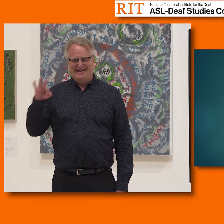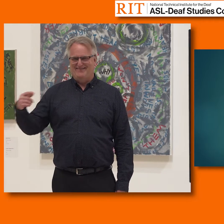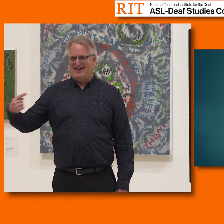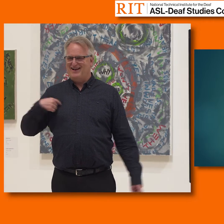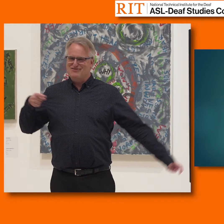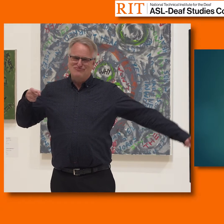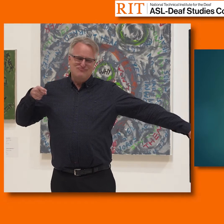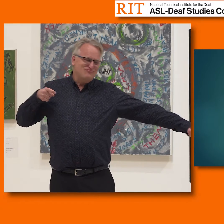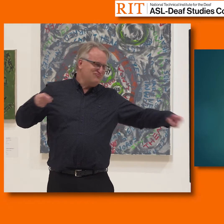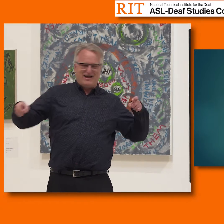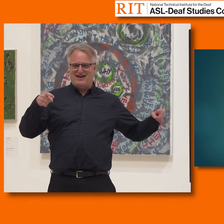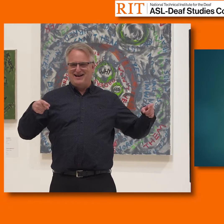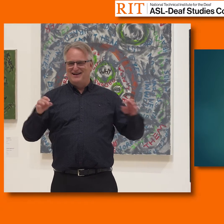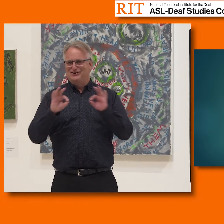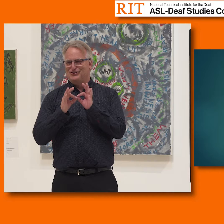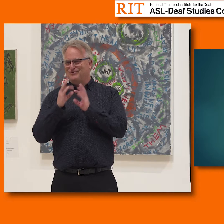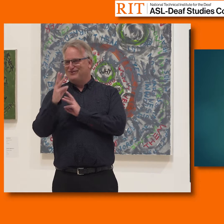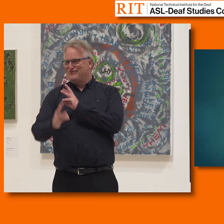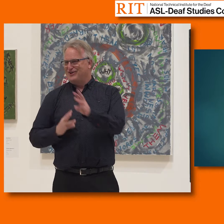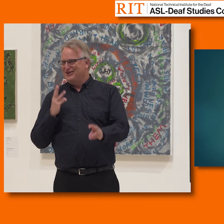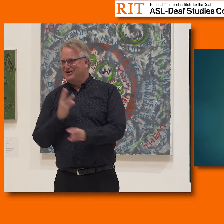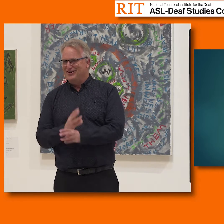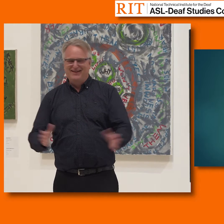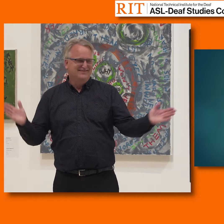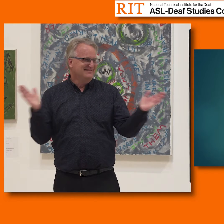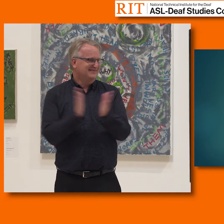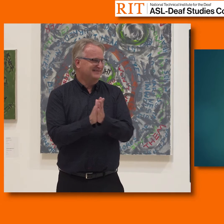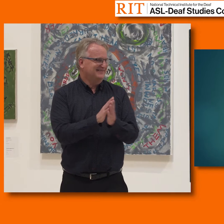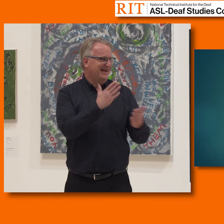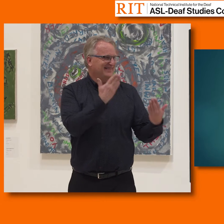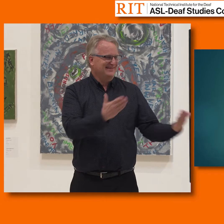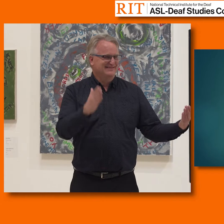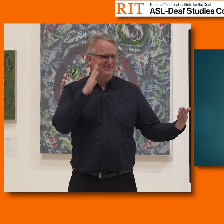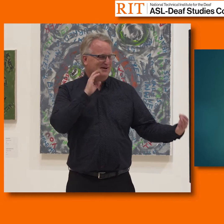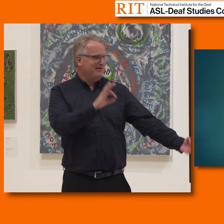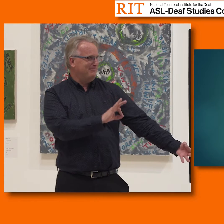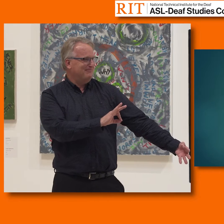And then if I ran the zoo, right? If I ran the world, whoo.